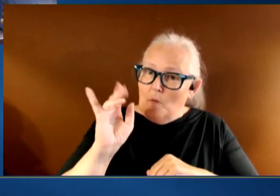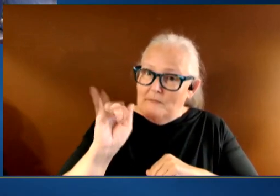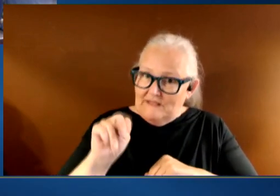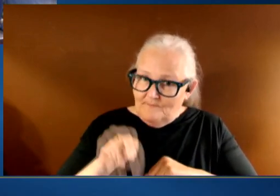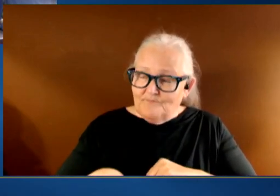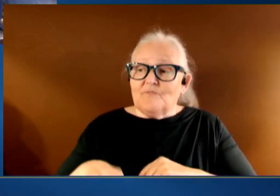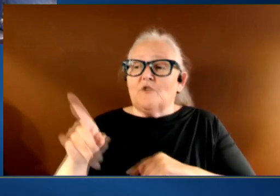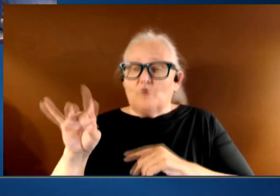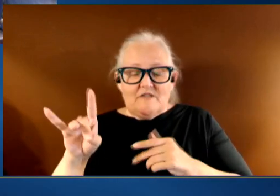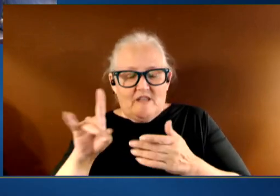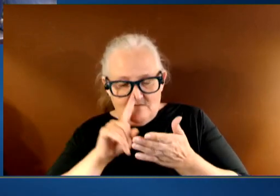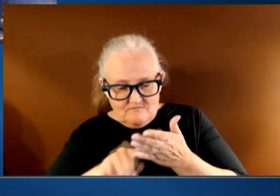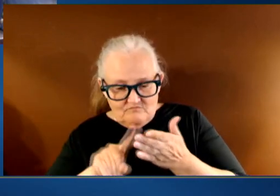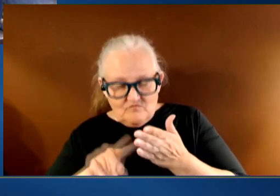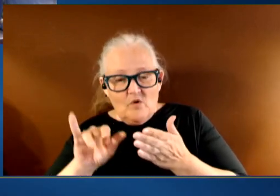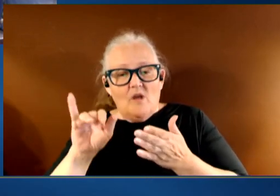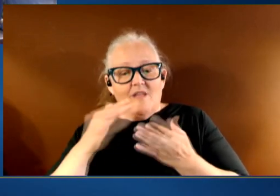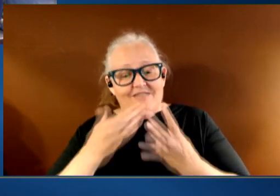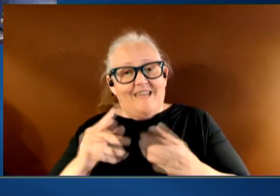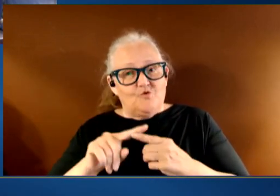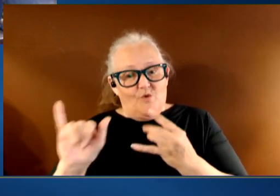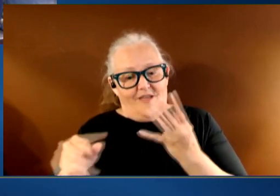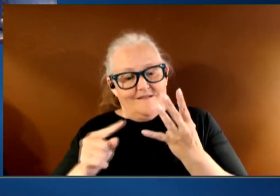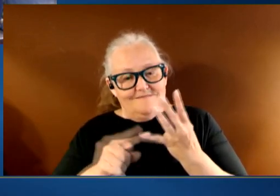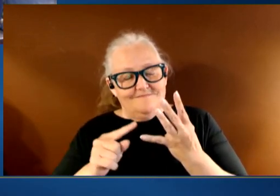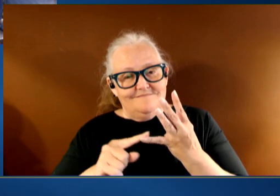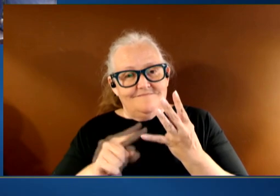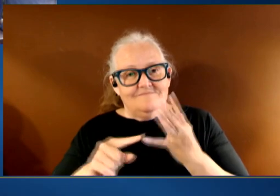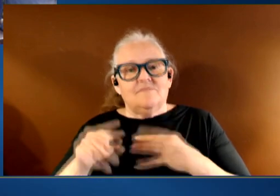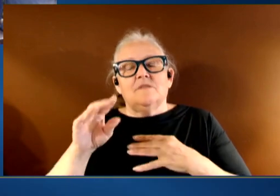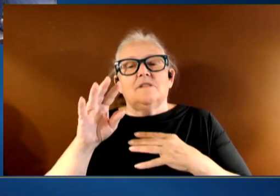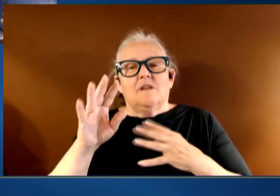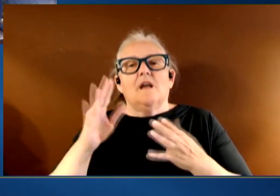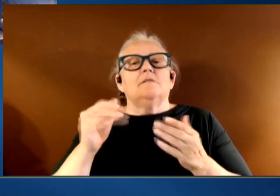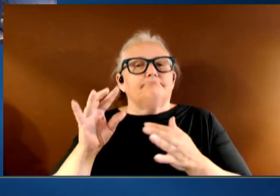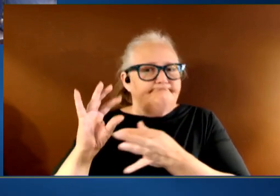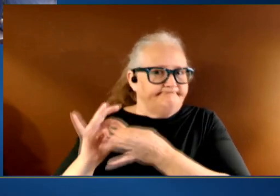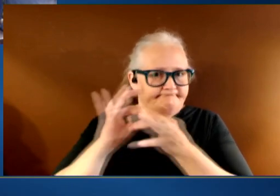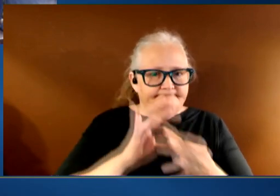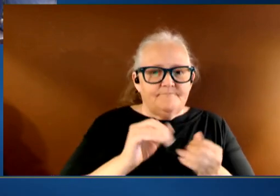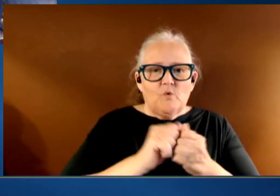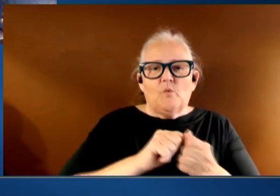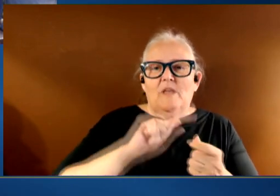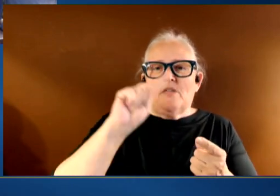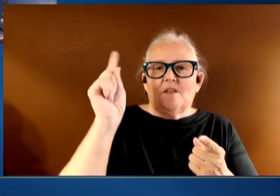due to Voxelotor is associated with a reduction in cerebral blood flow velocity, as assessed by